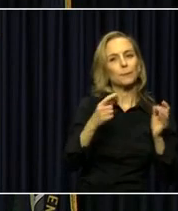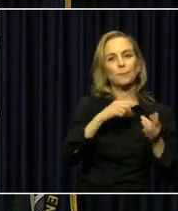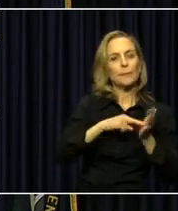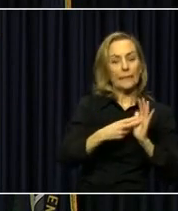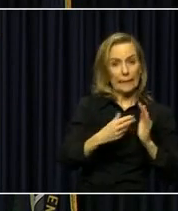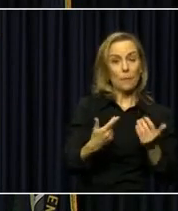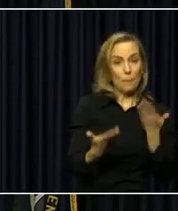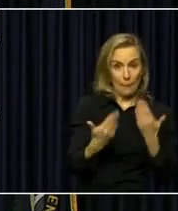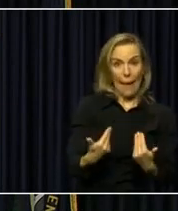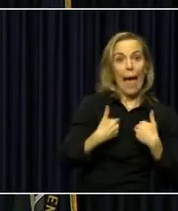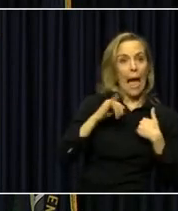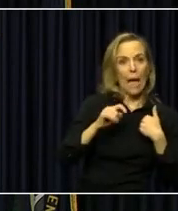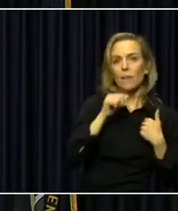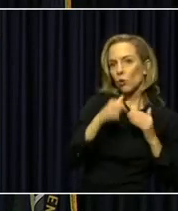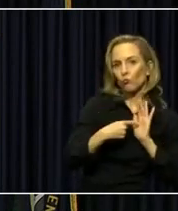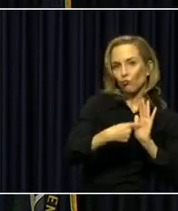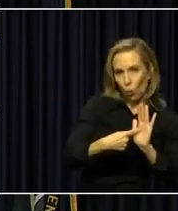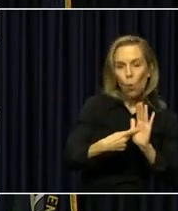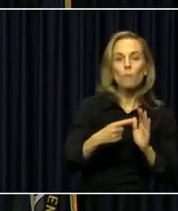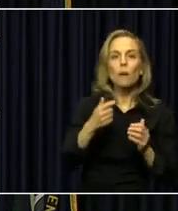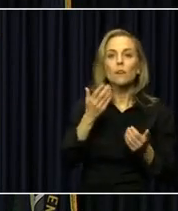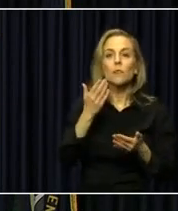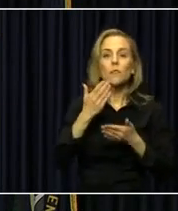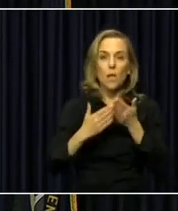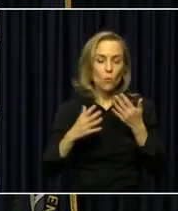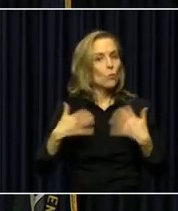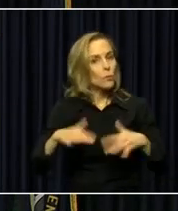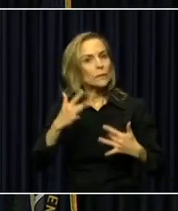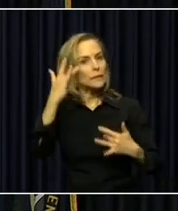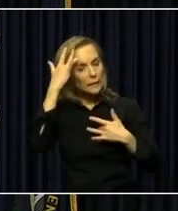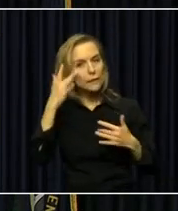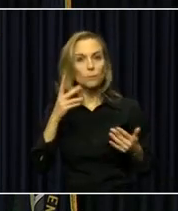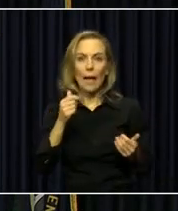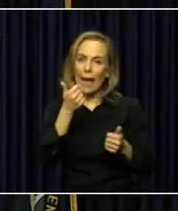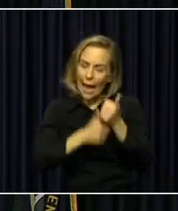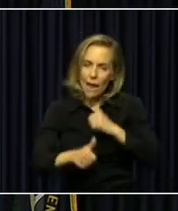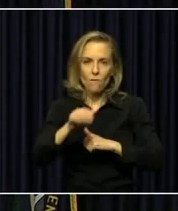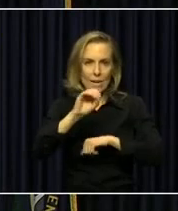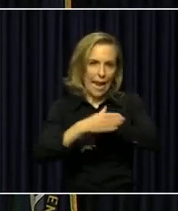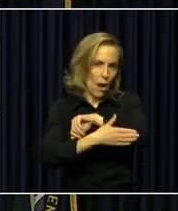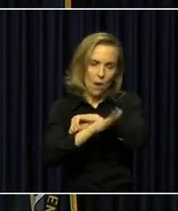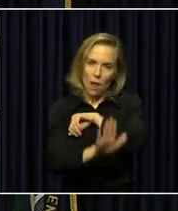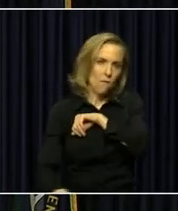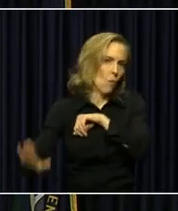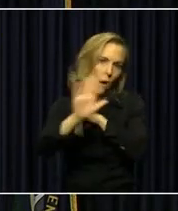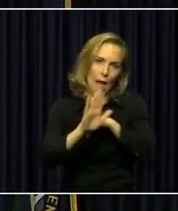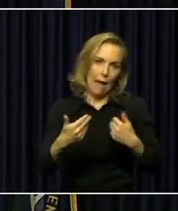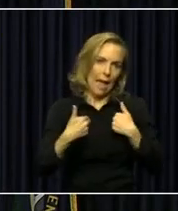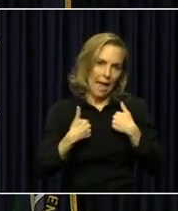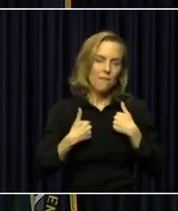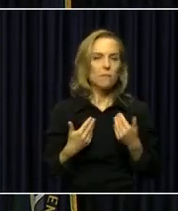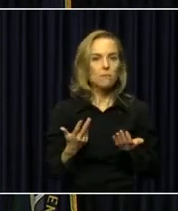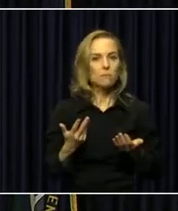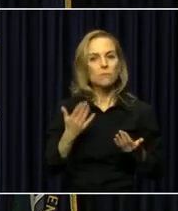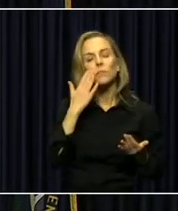EVER EVERYTHING THAT WE CAN. TESTING UPDATE.